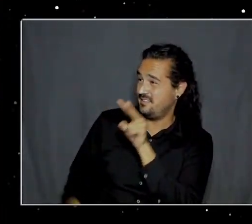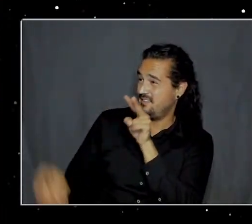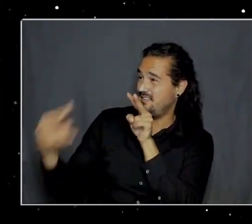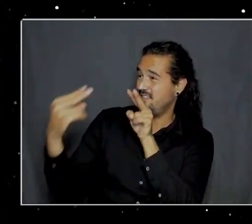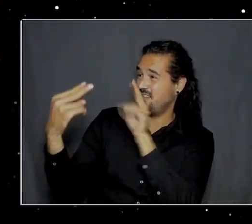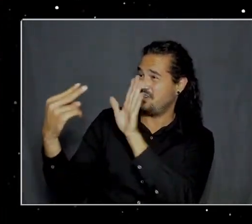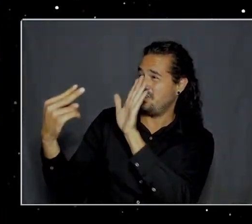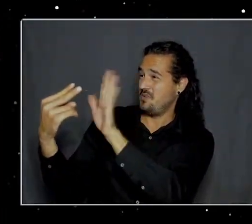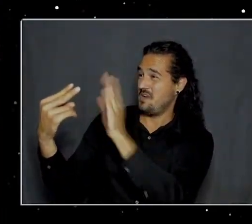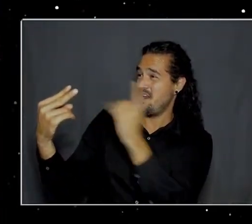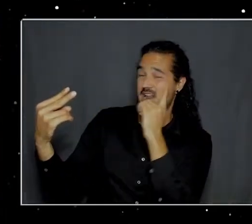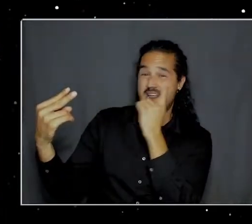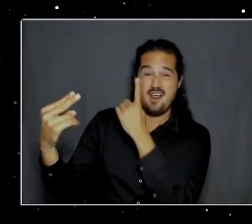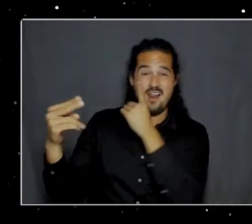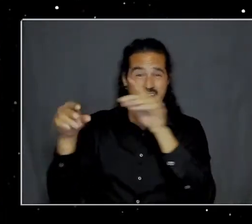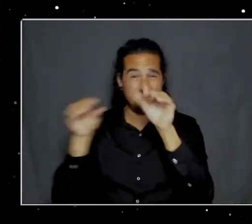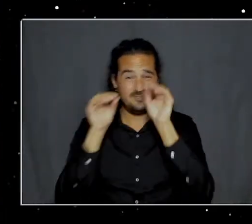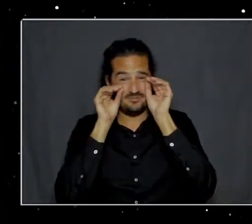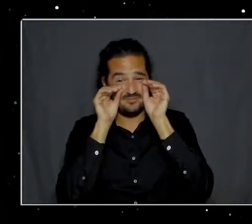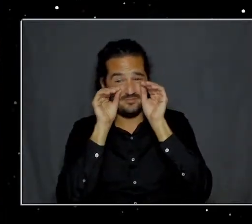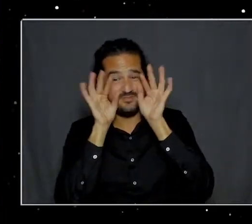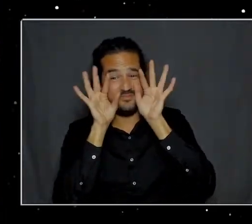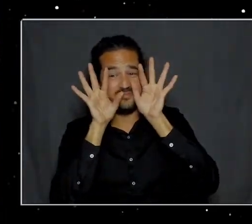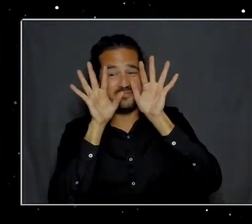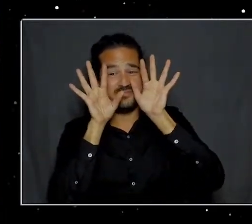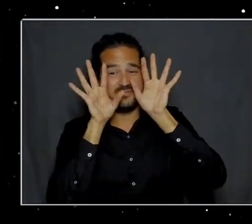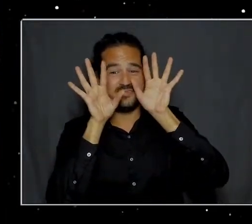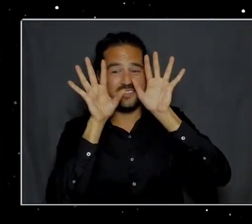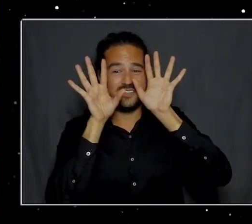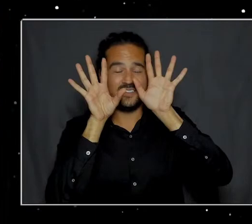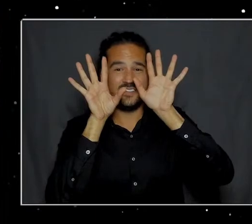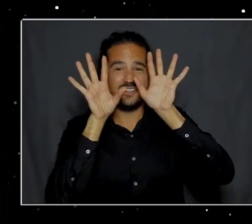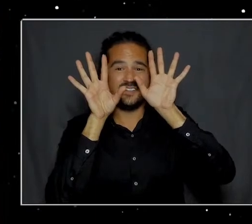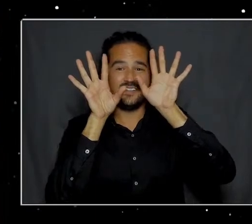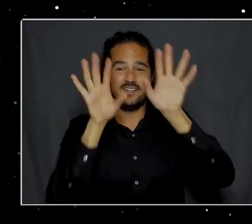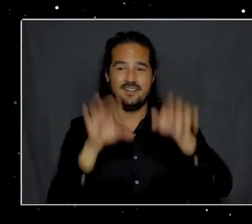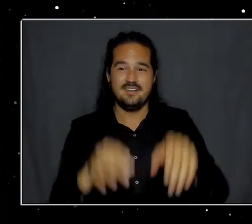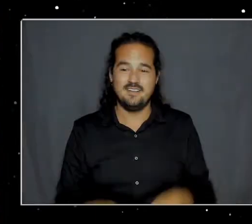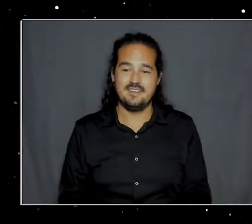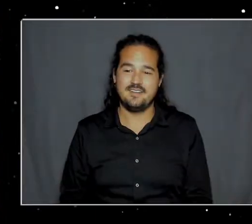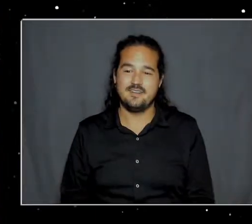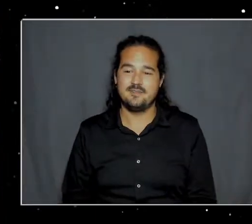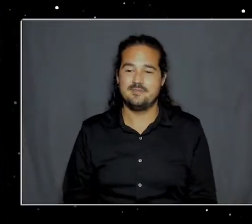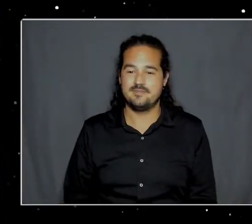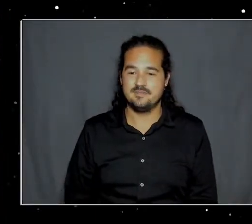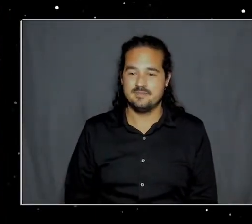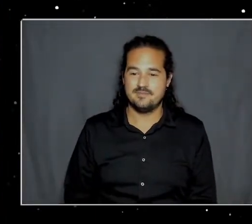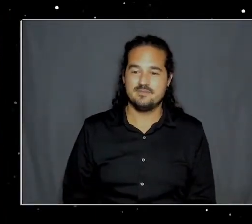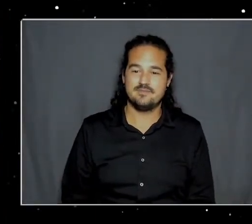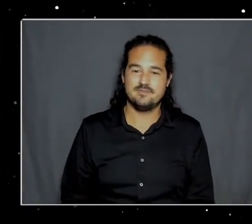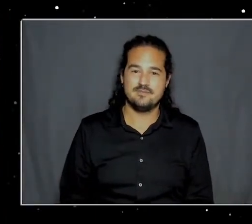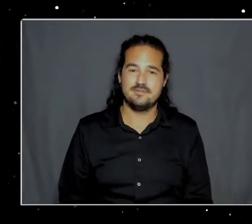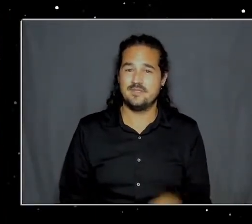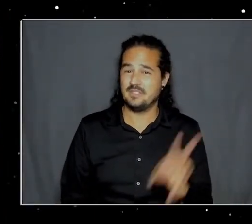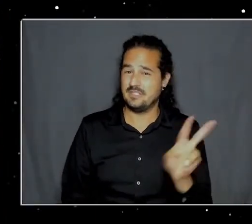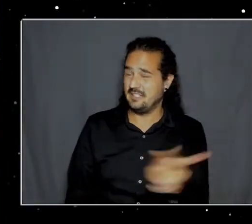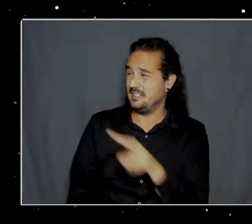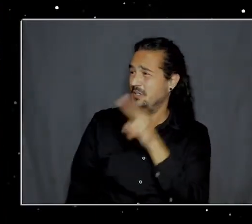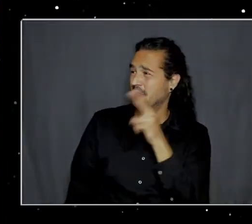LOOKIN' IN YOUR INCANDESCENT